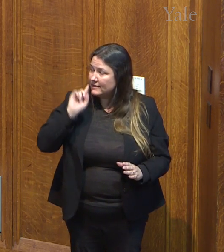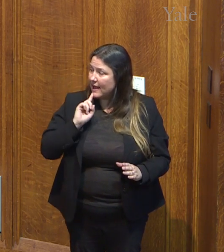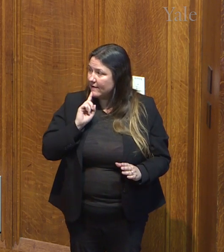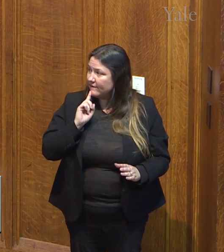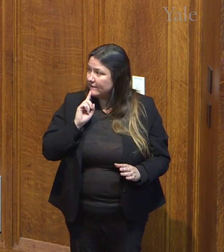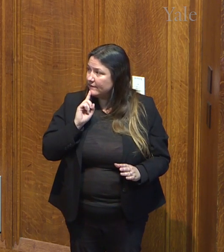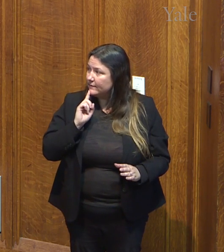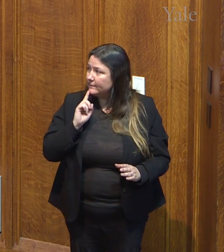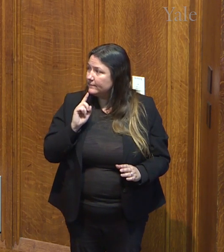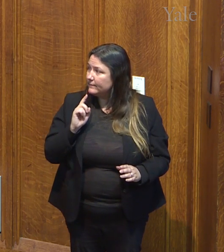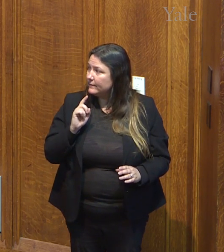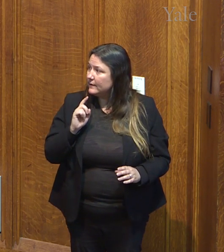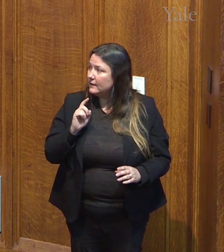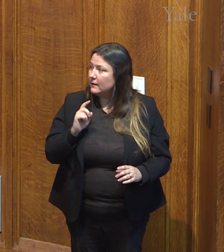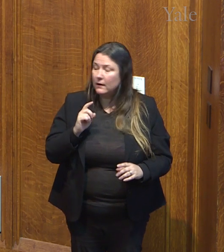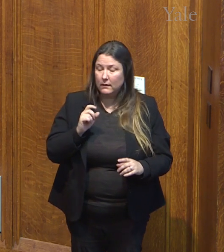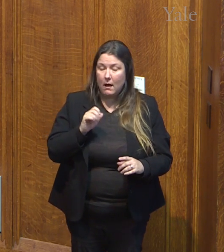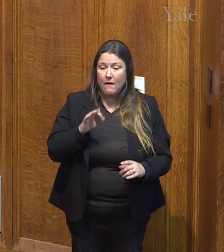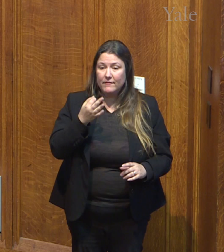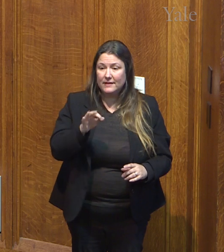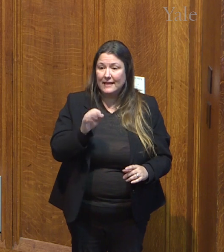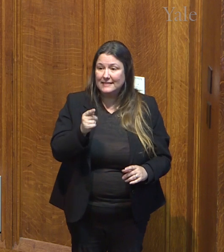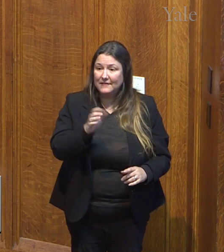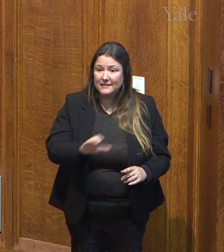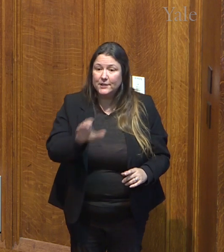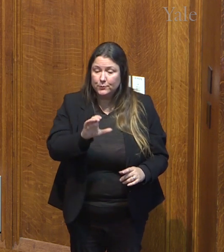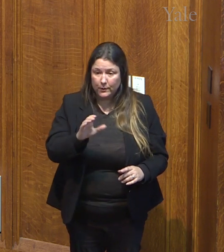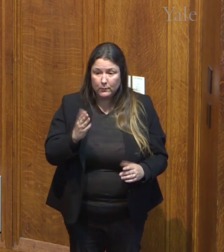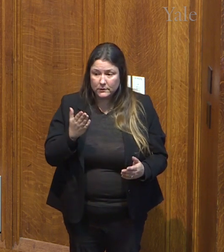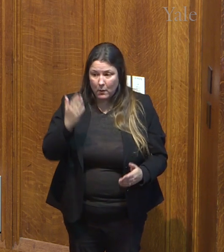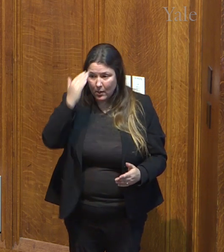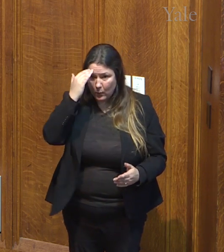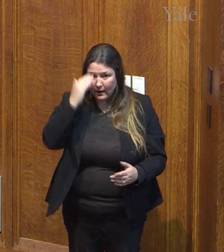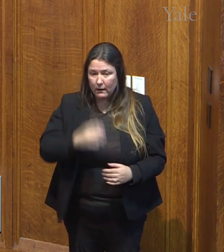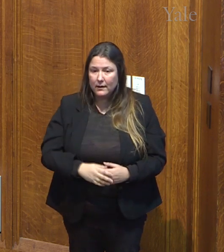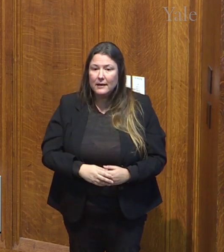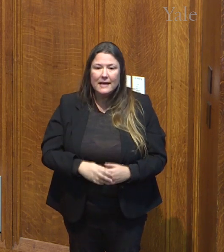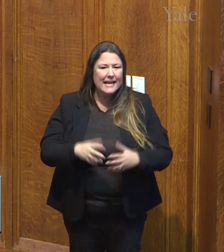and Deaf leader of the 19th century was well aware of it. He did a lot to try to stop it.